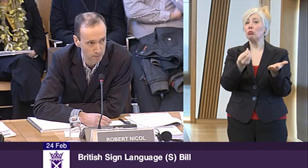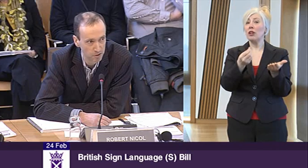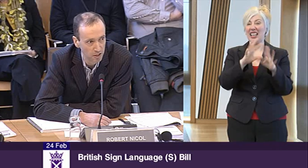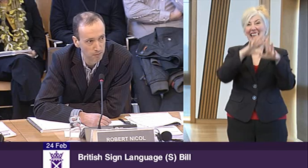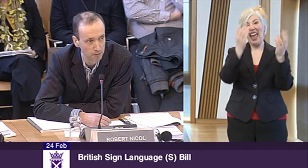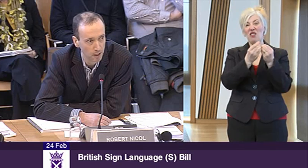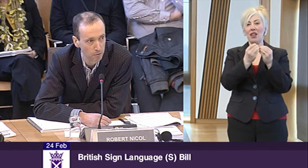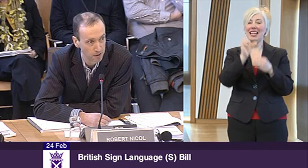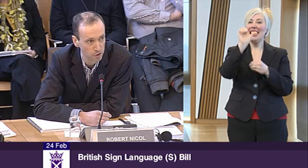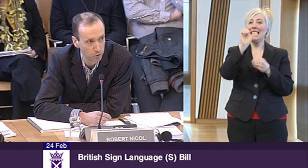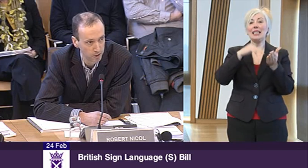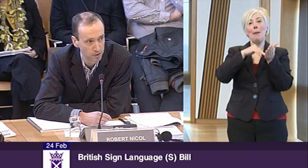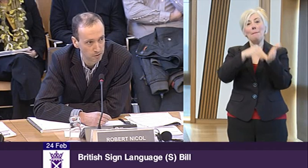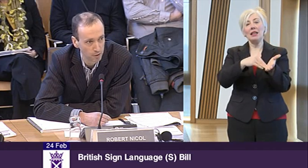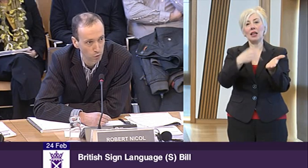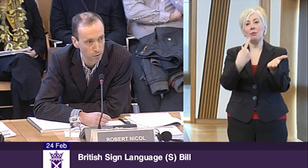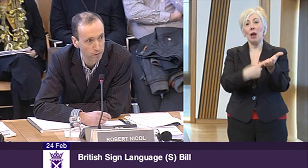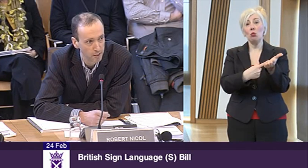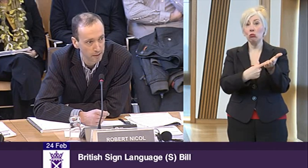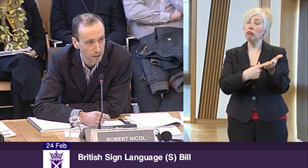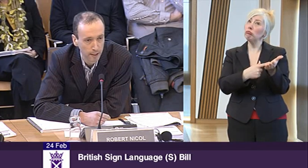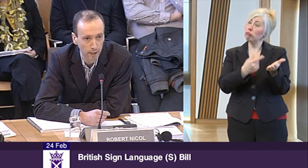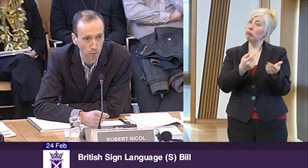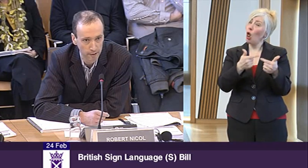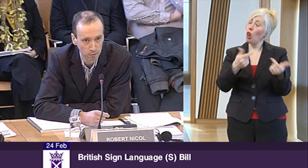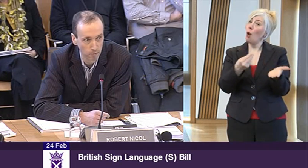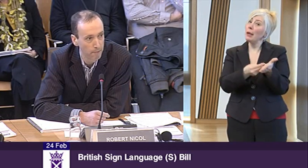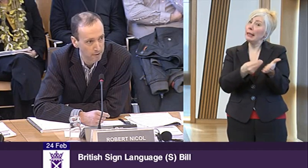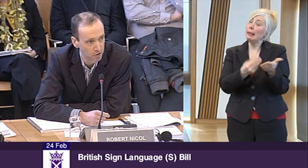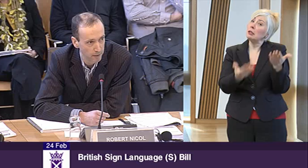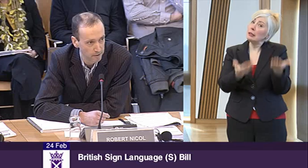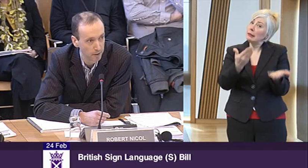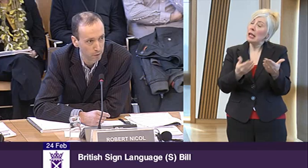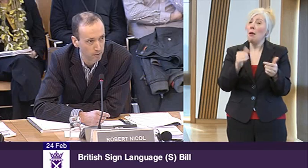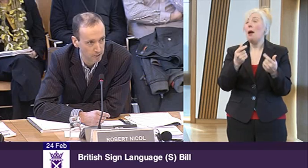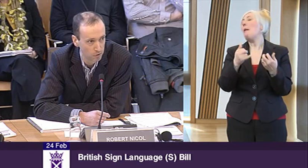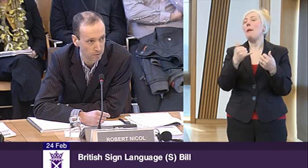in the bill—is about £6 million. That not insubstantial amount of money might be better